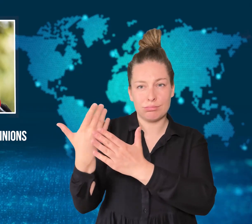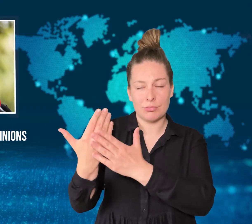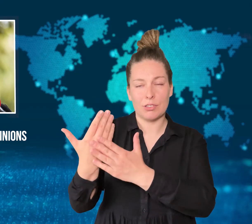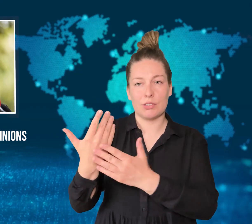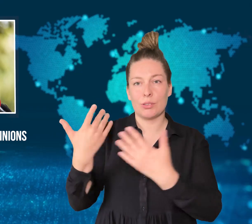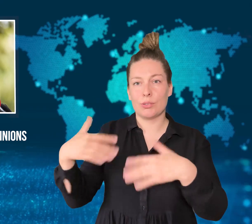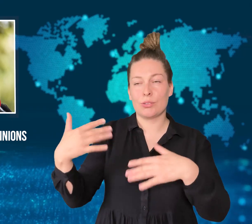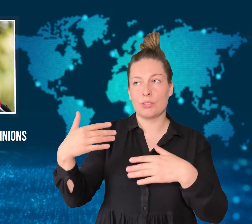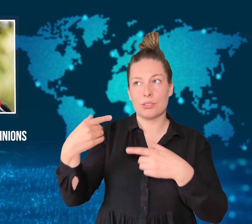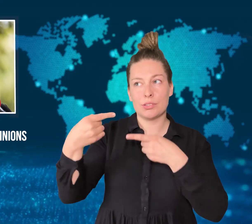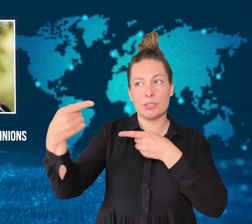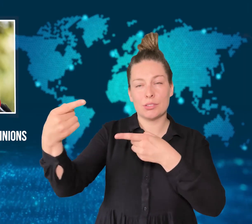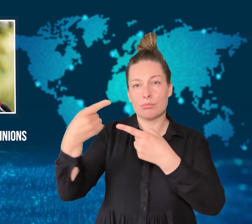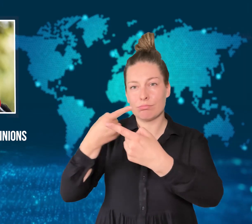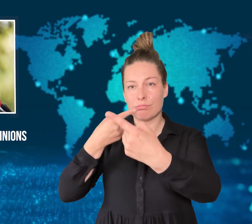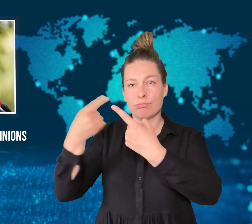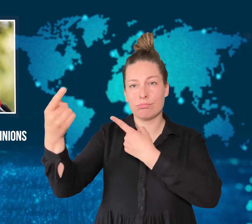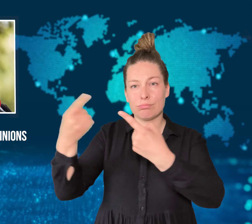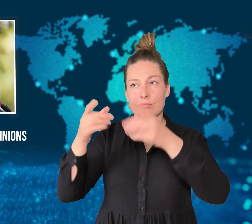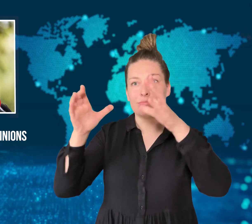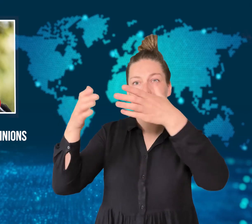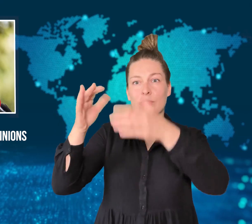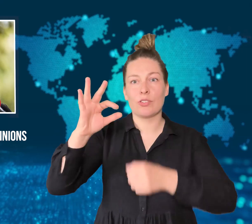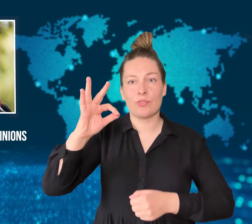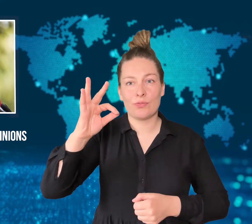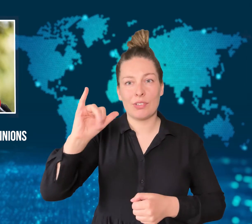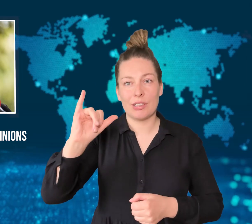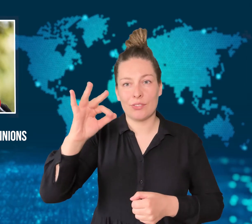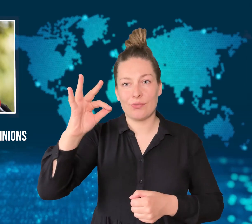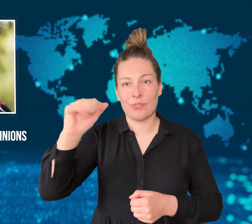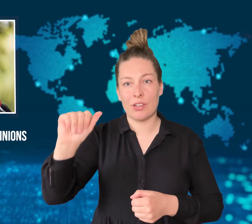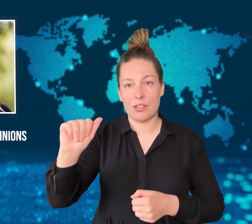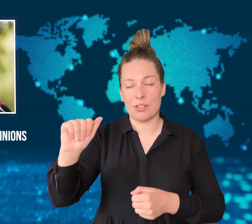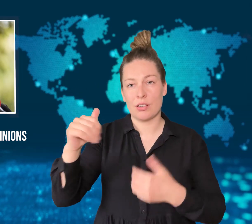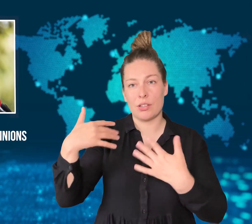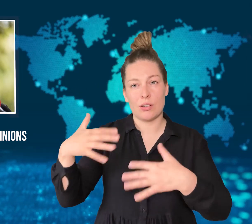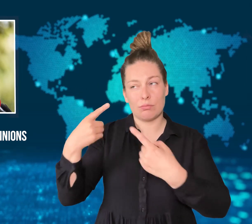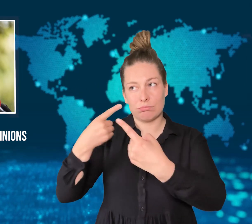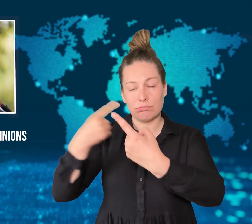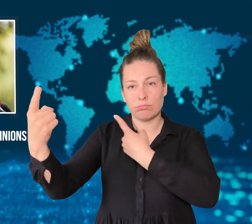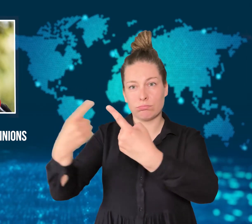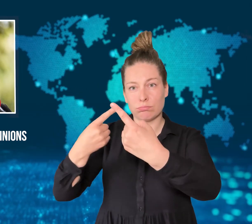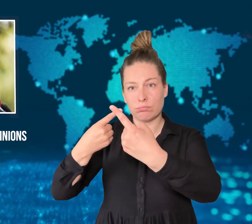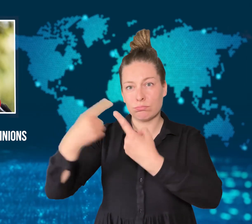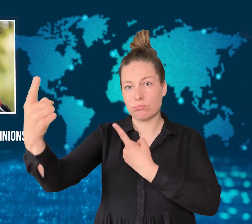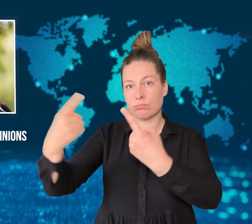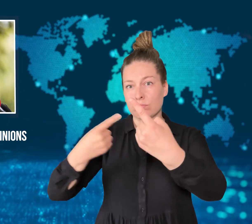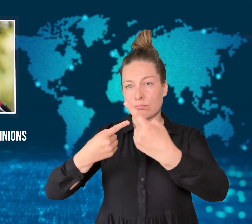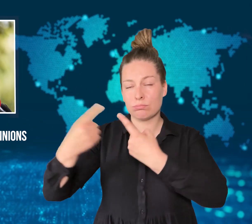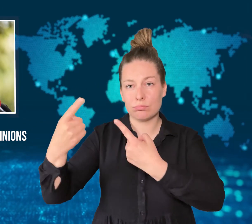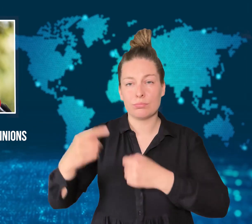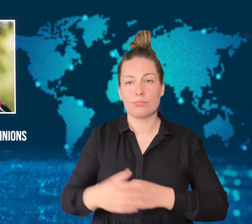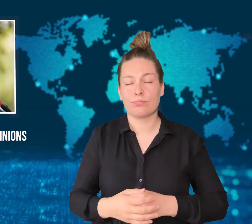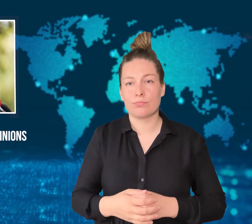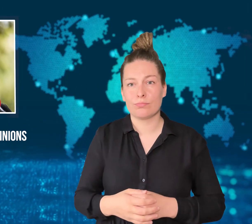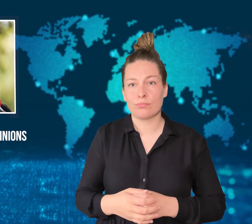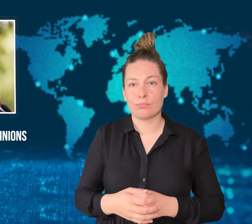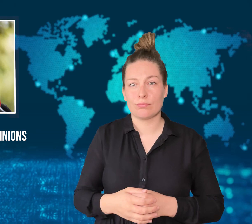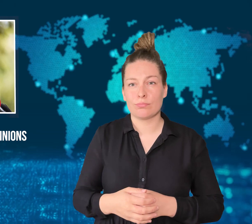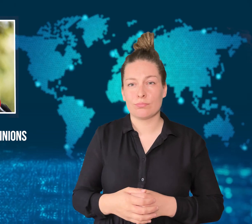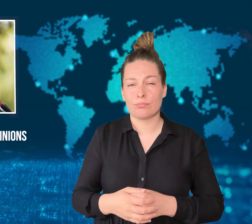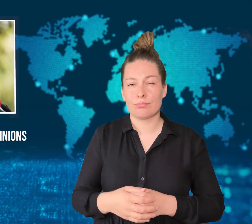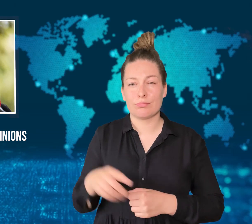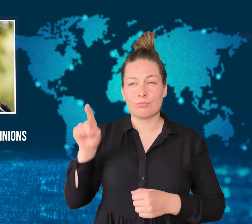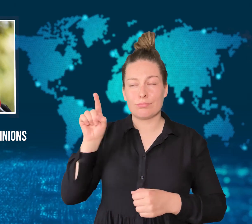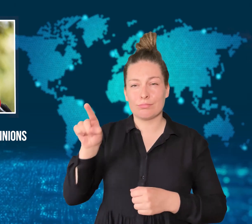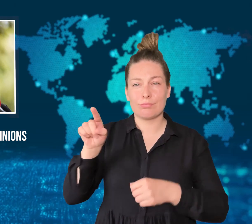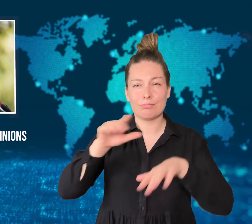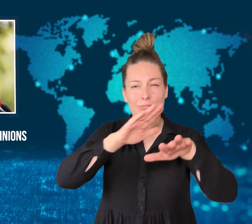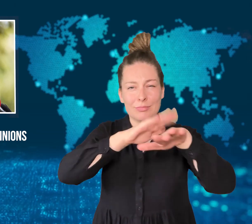after holding months of talks with FIFA.